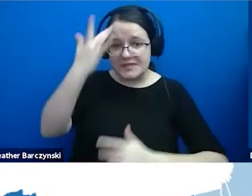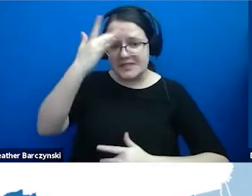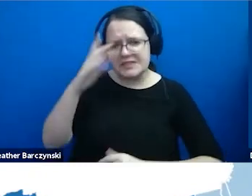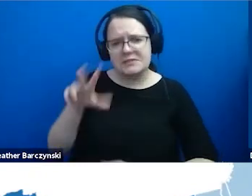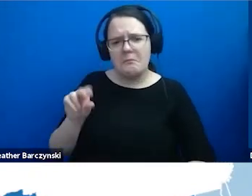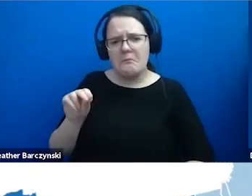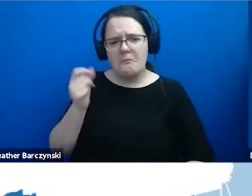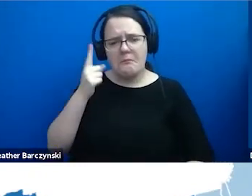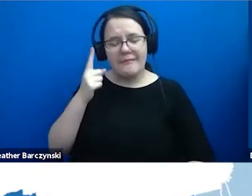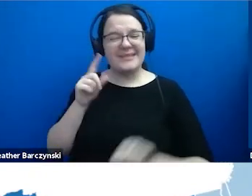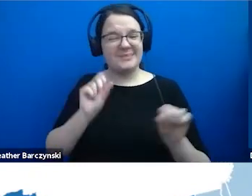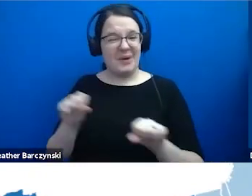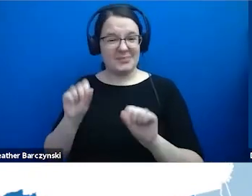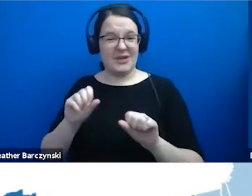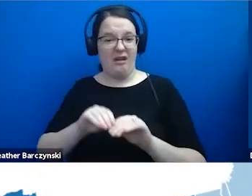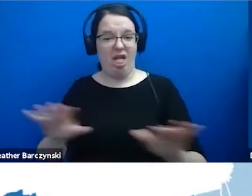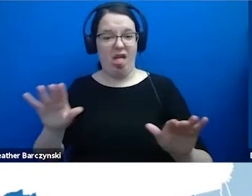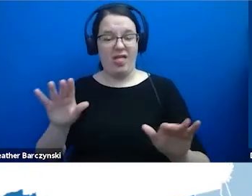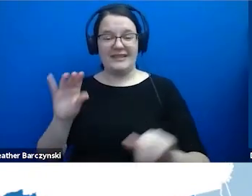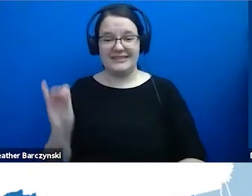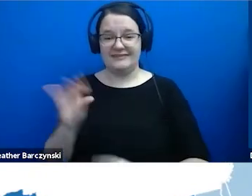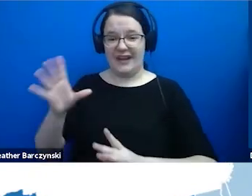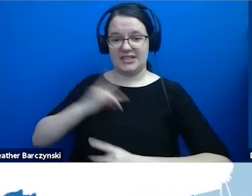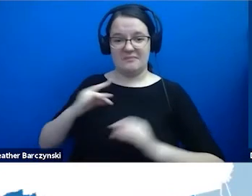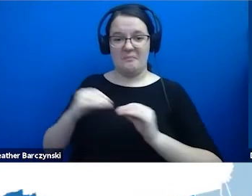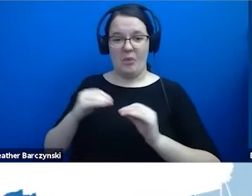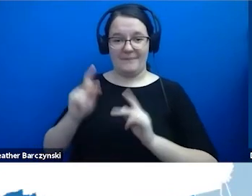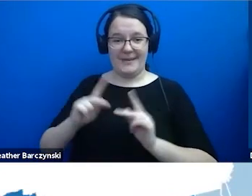that they're gonna infect more people and when that happens you're gonna just have more disease